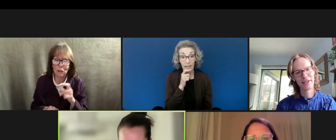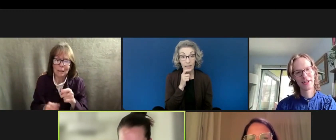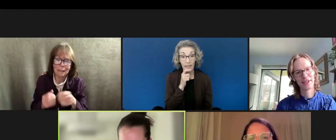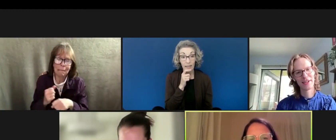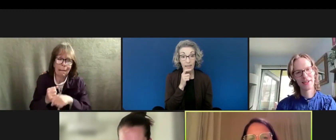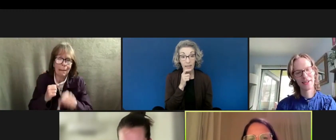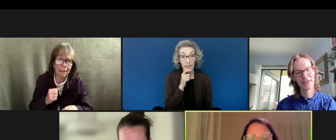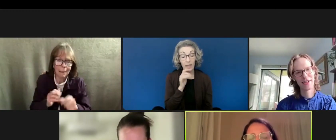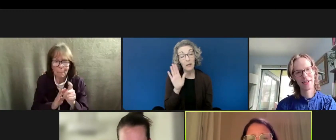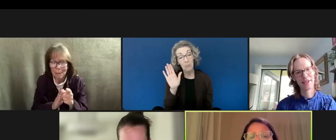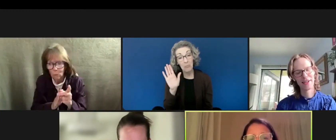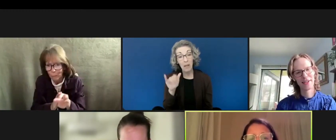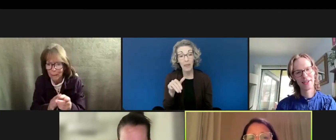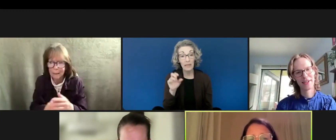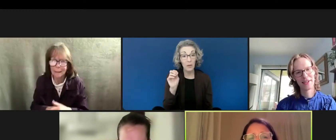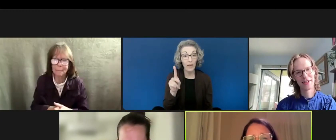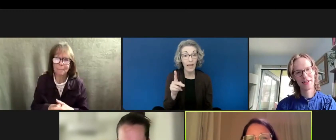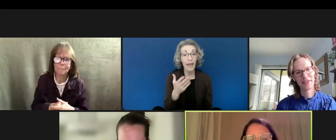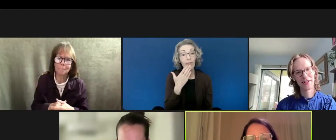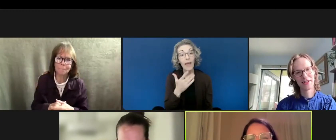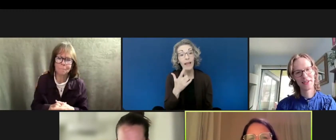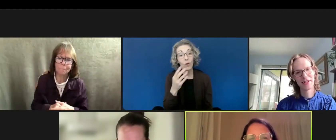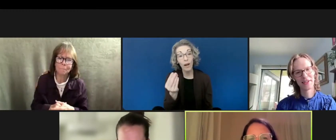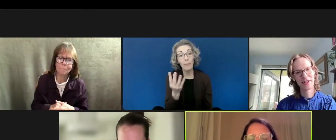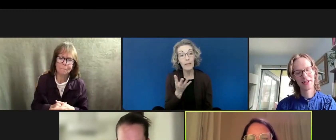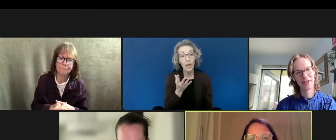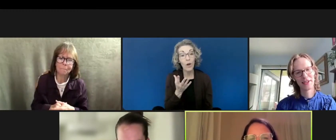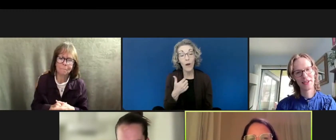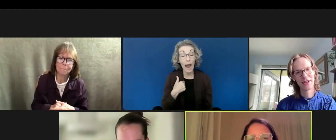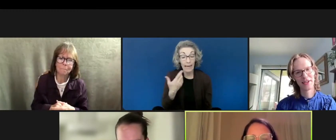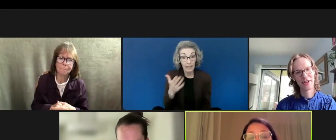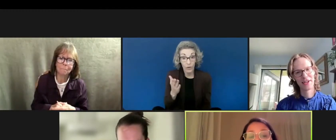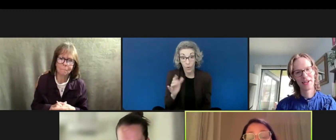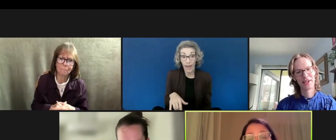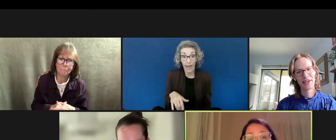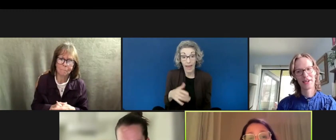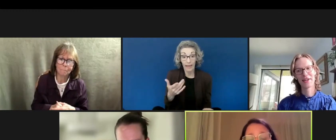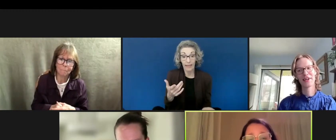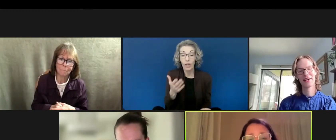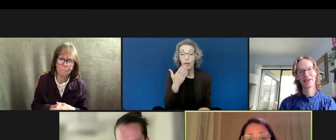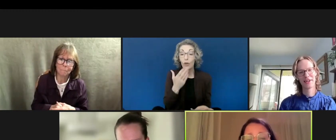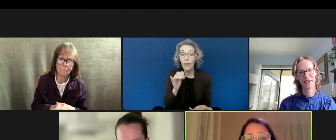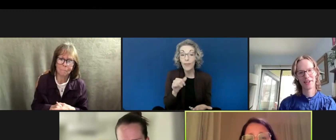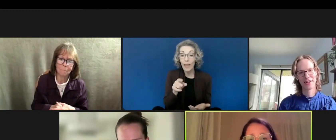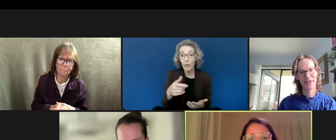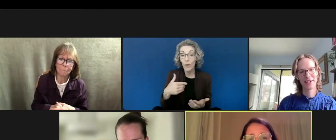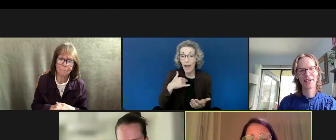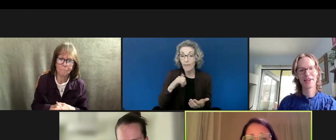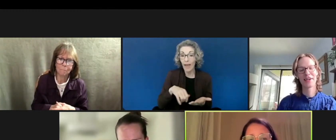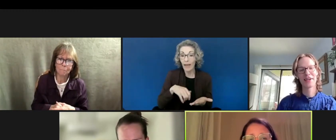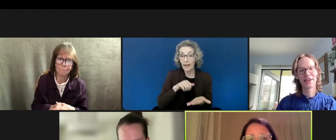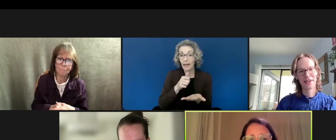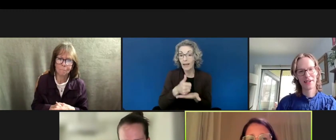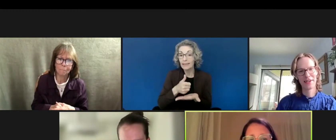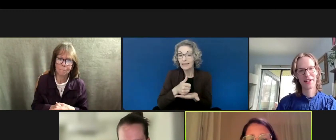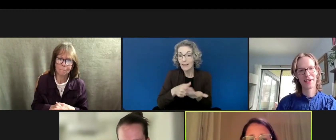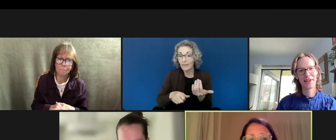That's okay, that's okay, thanks for letting me know, right? I know. It's good you're having the assistive technology to help you with that things.